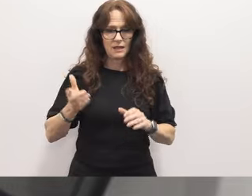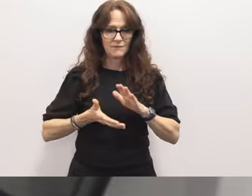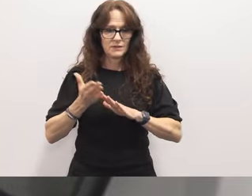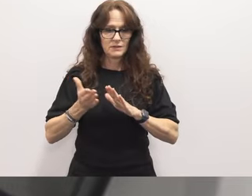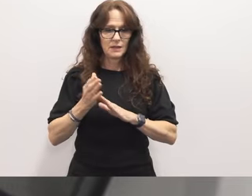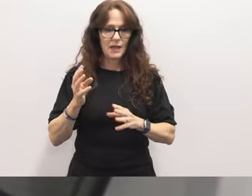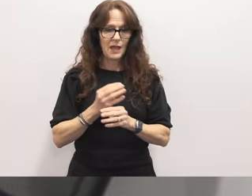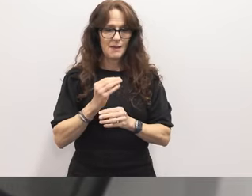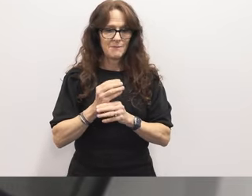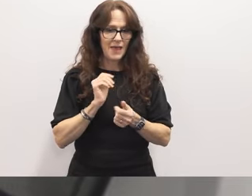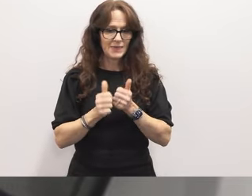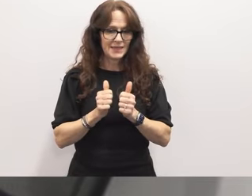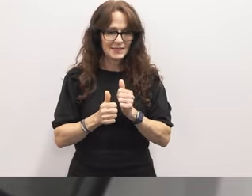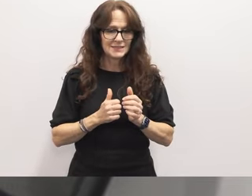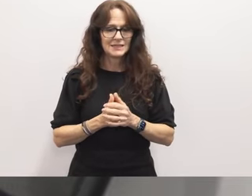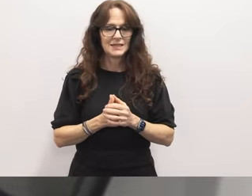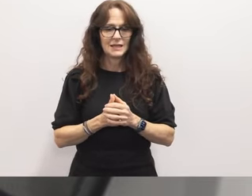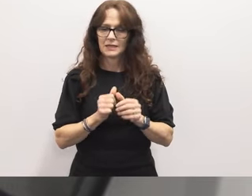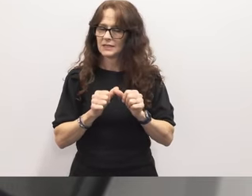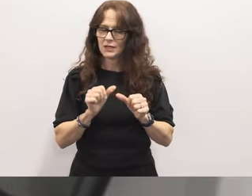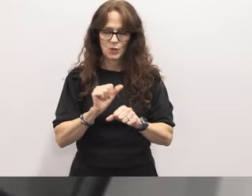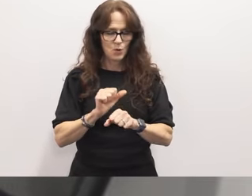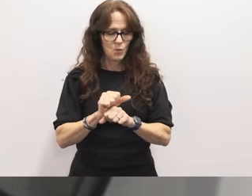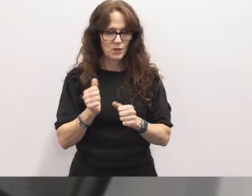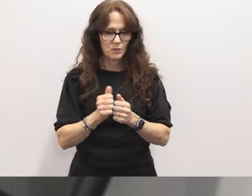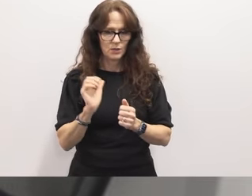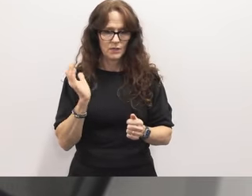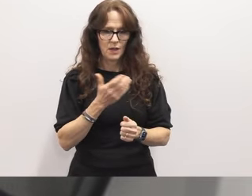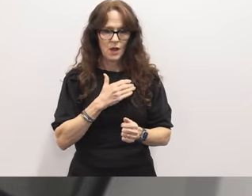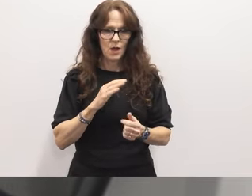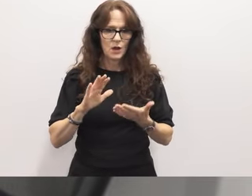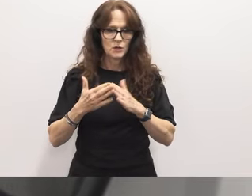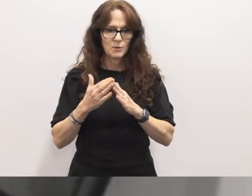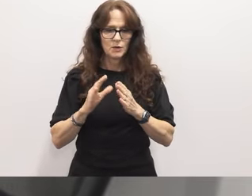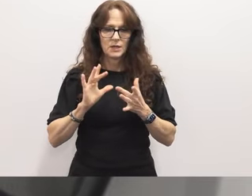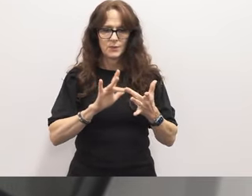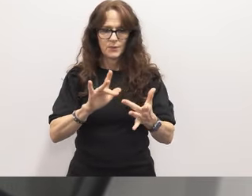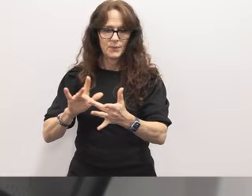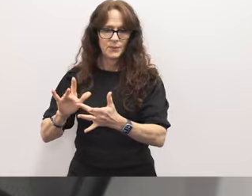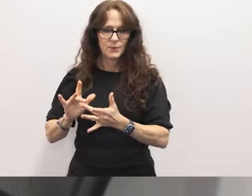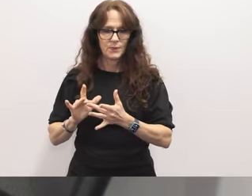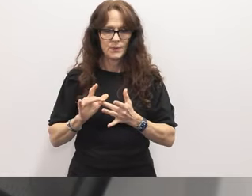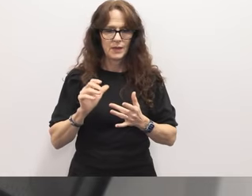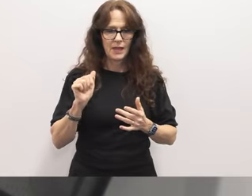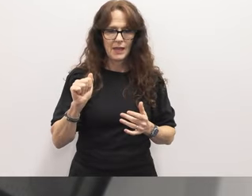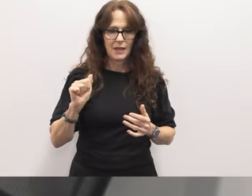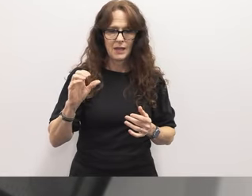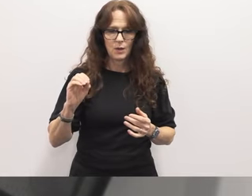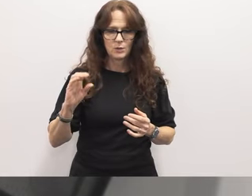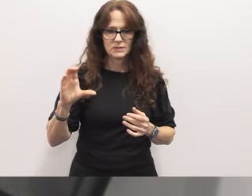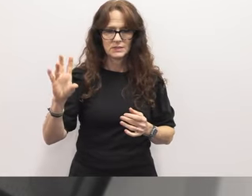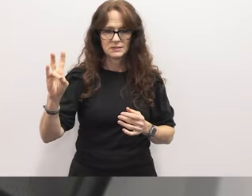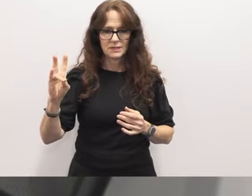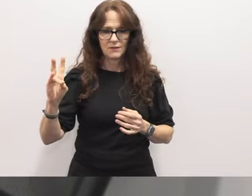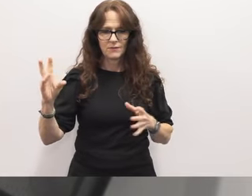So I'll be continuing working with our community outreach. AOC7, we have a retreatish event October 7th.